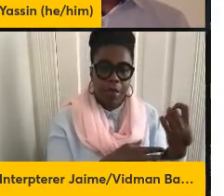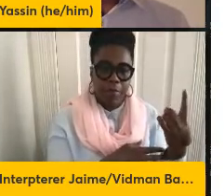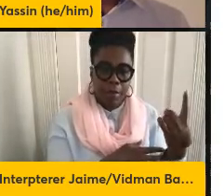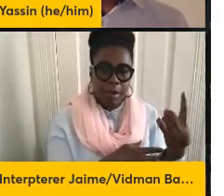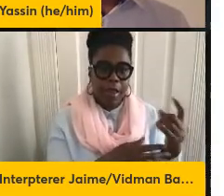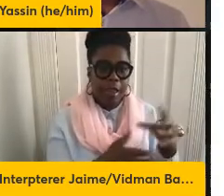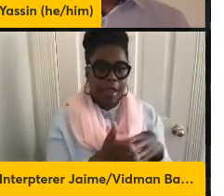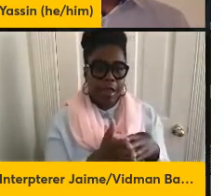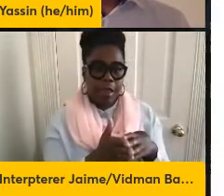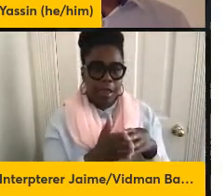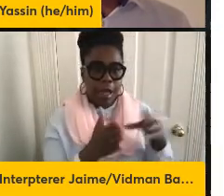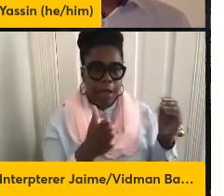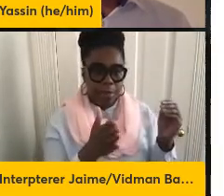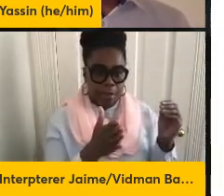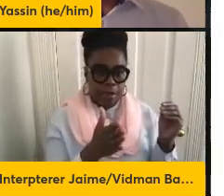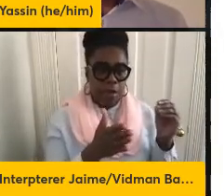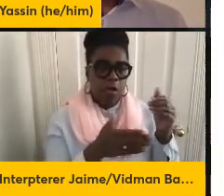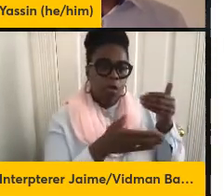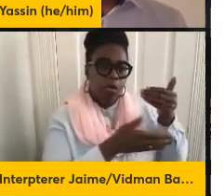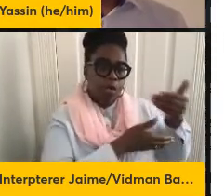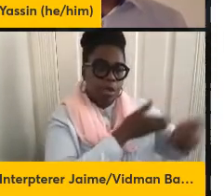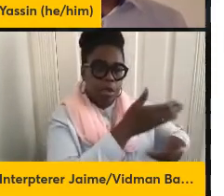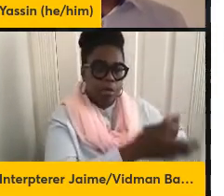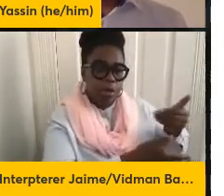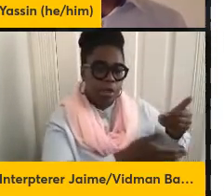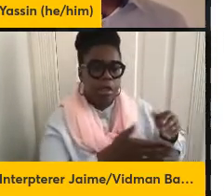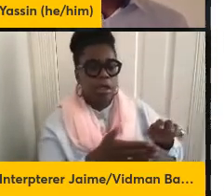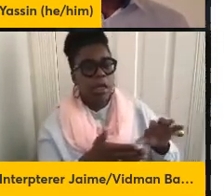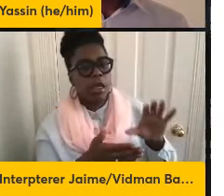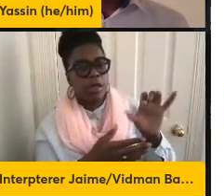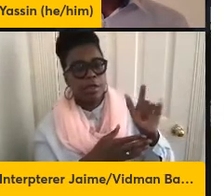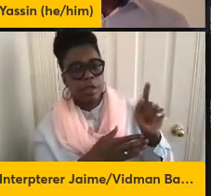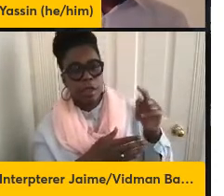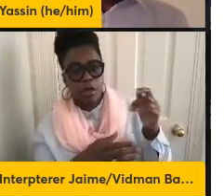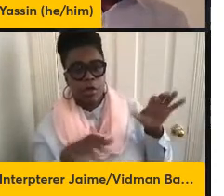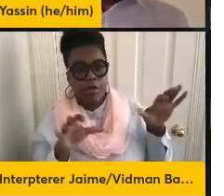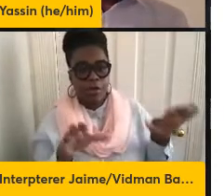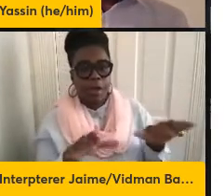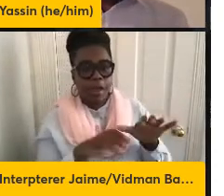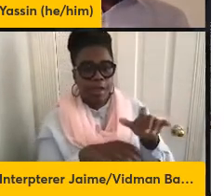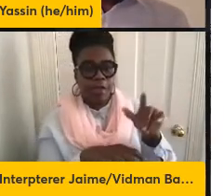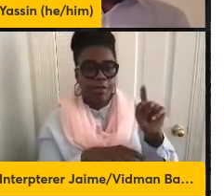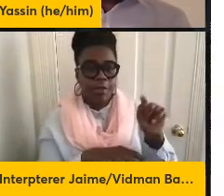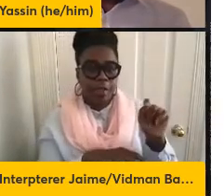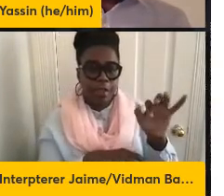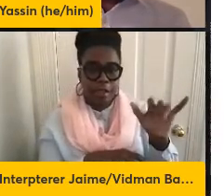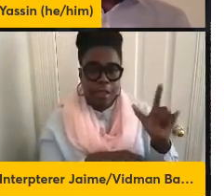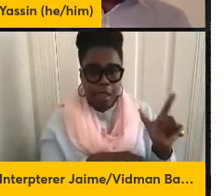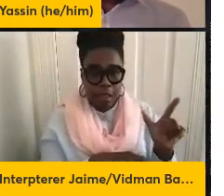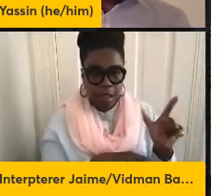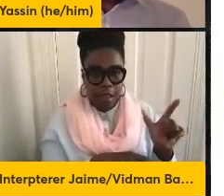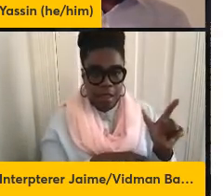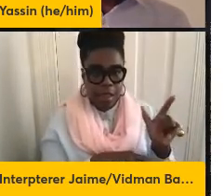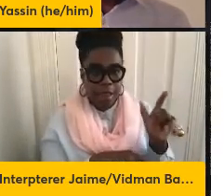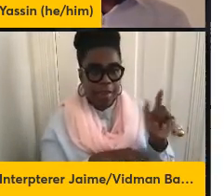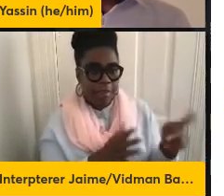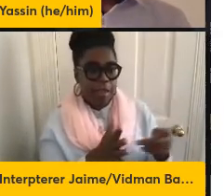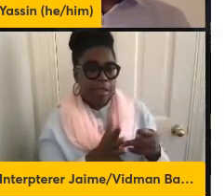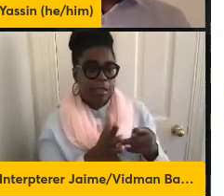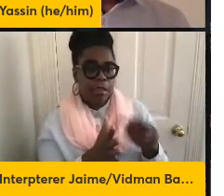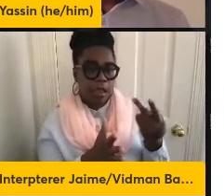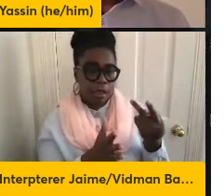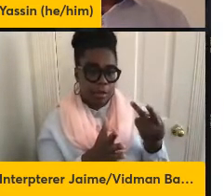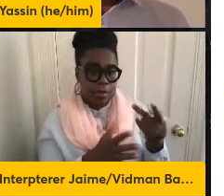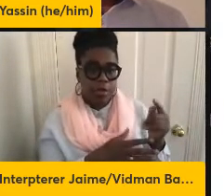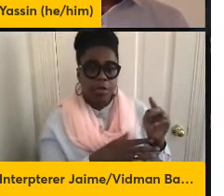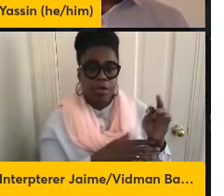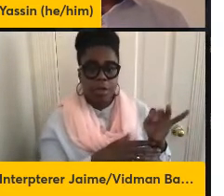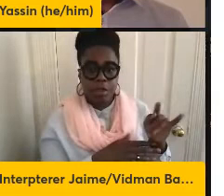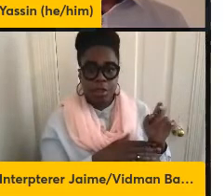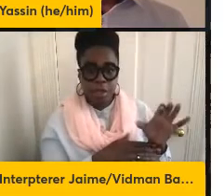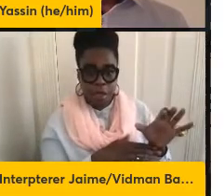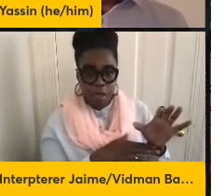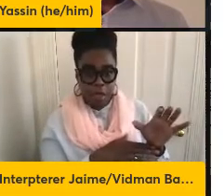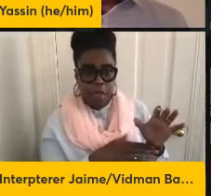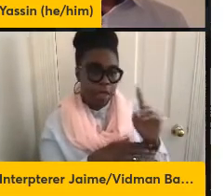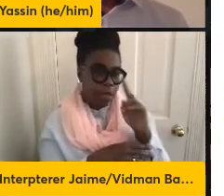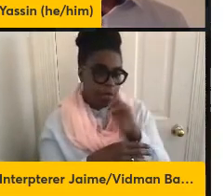or the generation of self reactive T cells. So in these, in these double transgenic mice, what you see is an auto immune